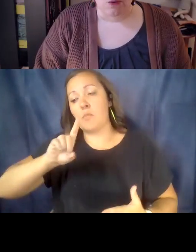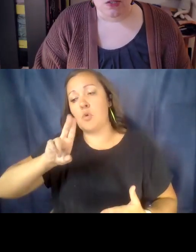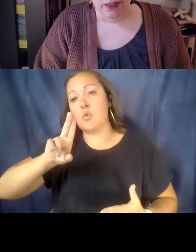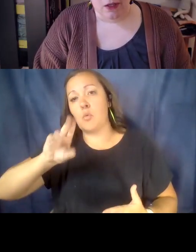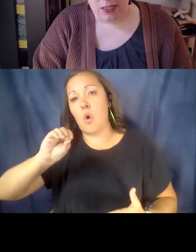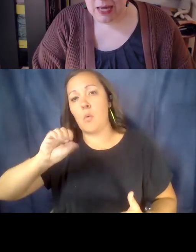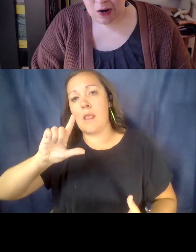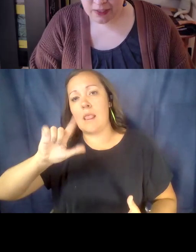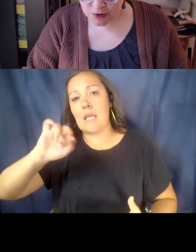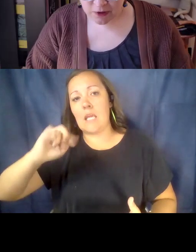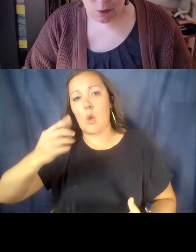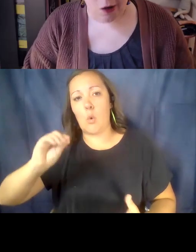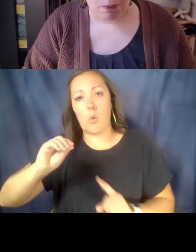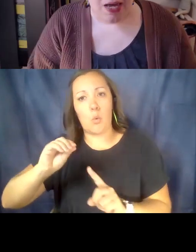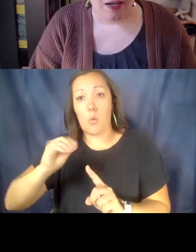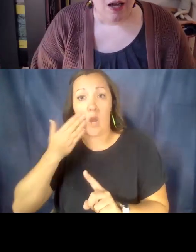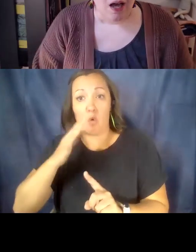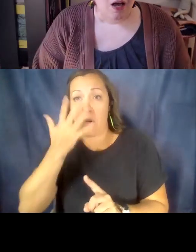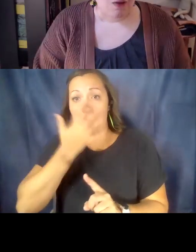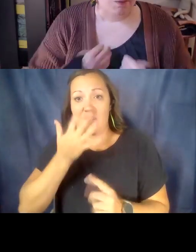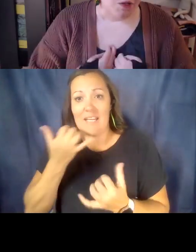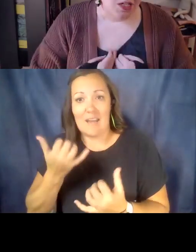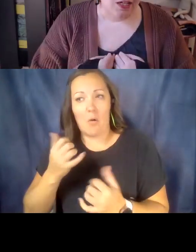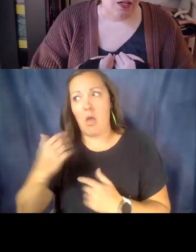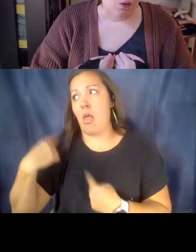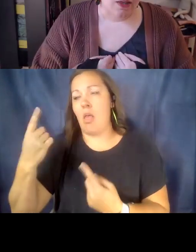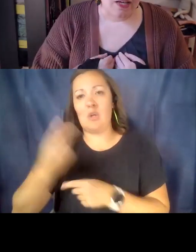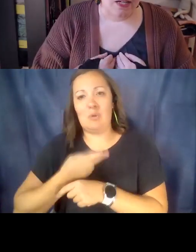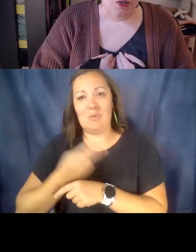what the screen mostly now, I've used it for a while. But I personally one of the things I do